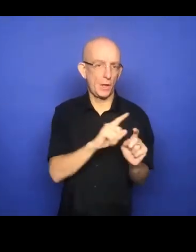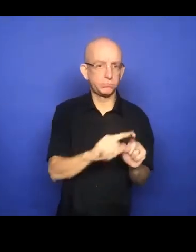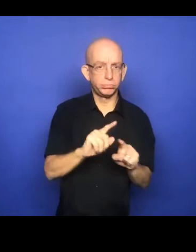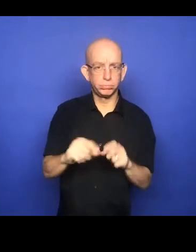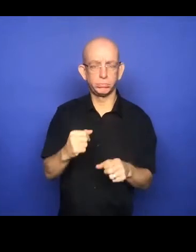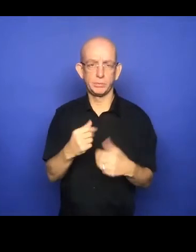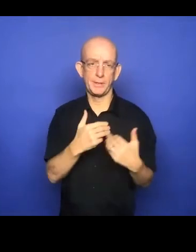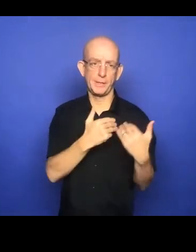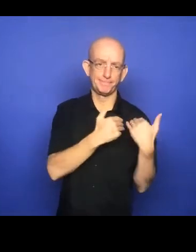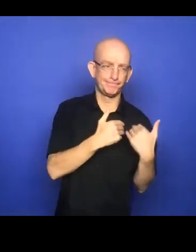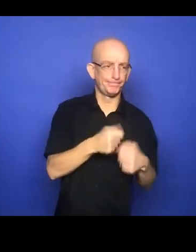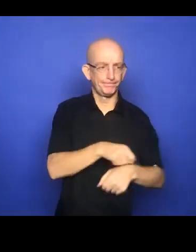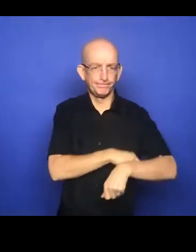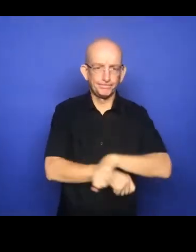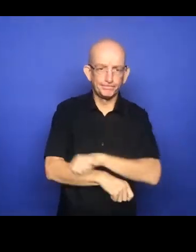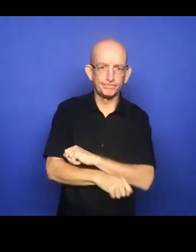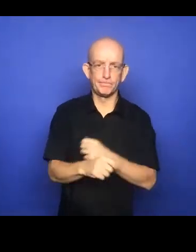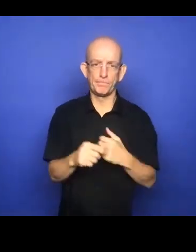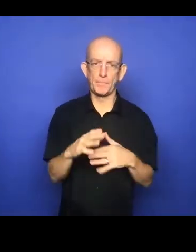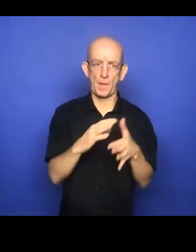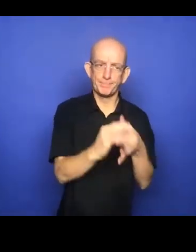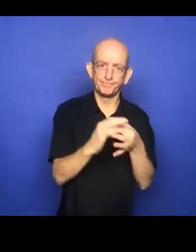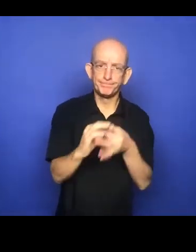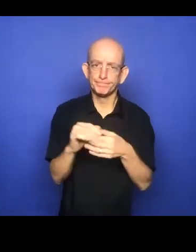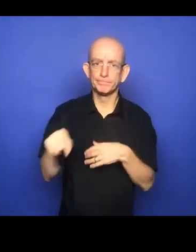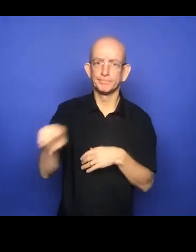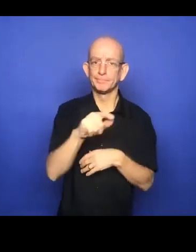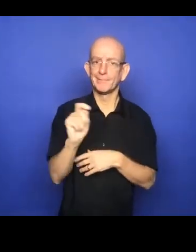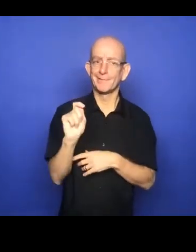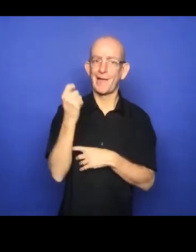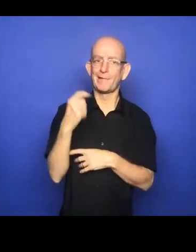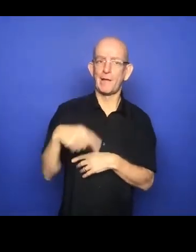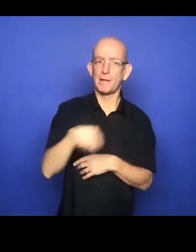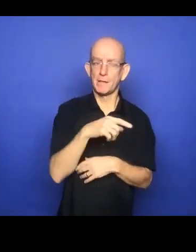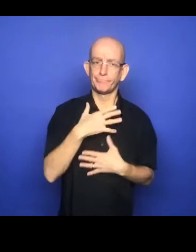efforts from partners in Kenya on ensuring that there is good data on